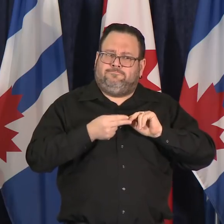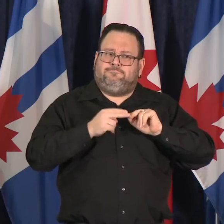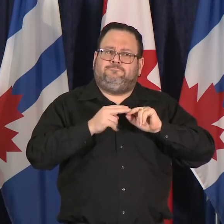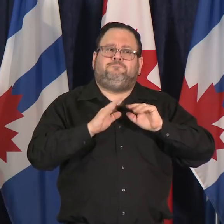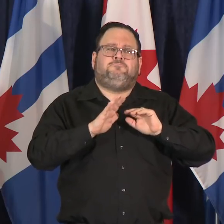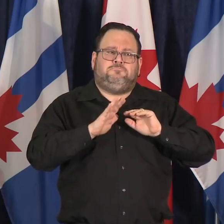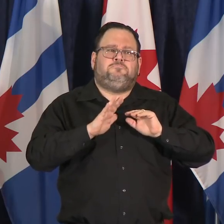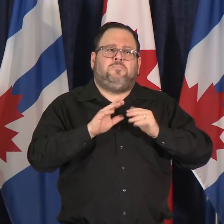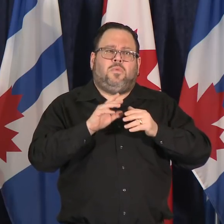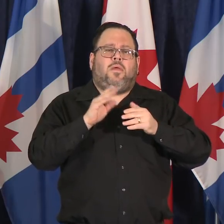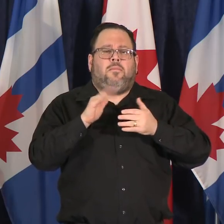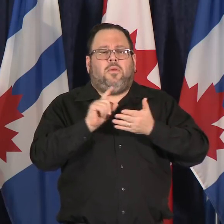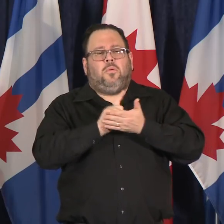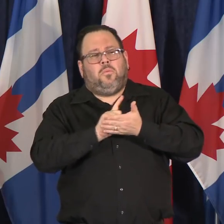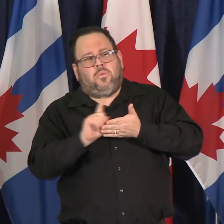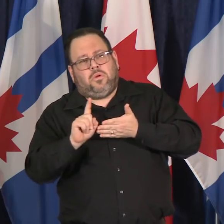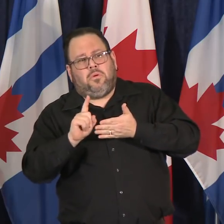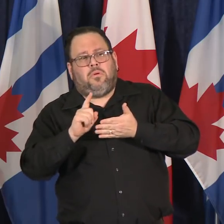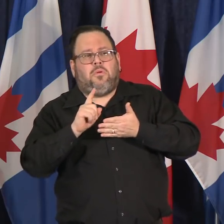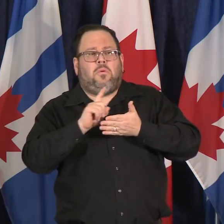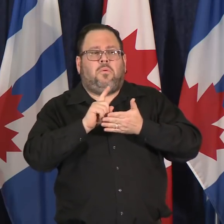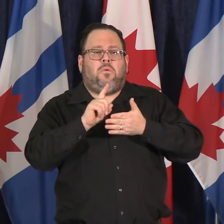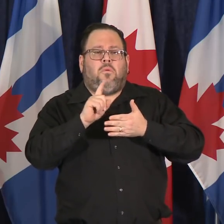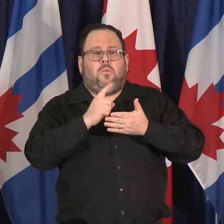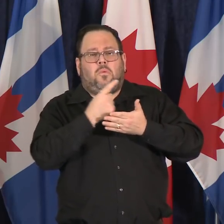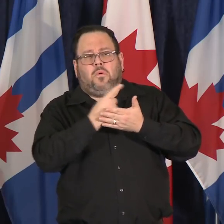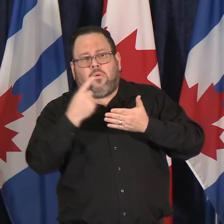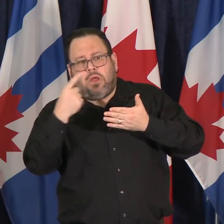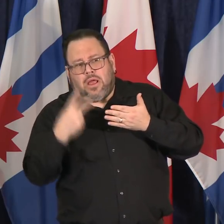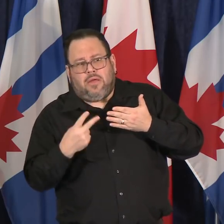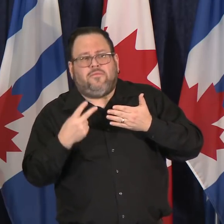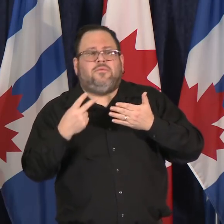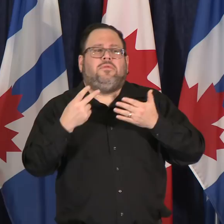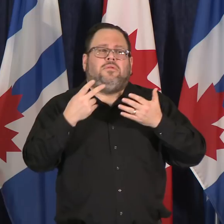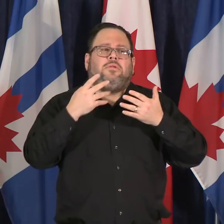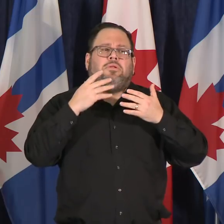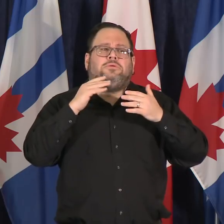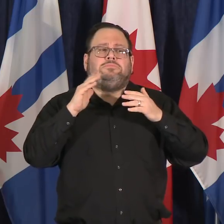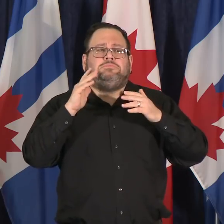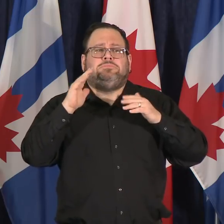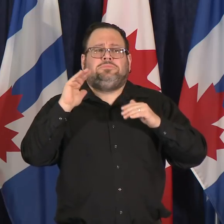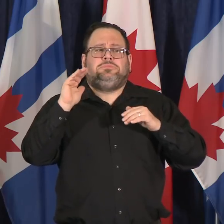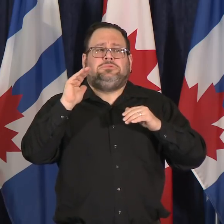so we are at that steep point if you will on that curve many of us have seen